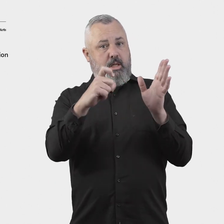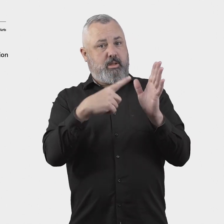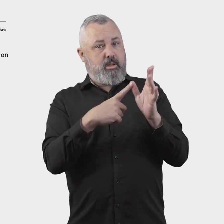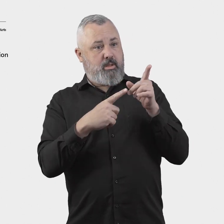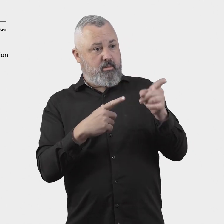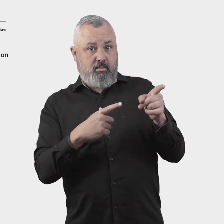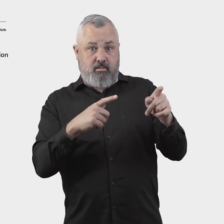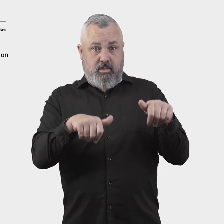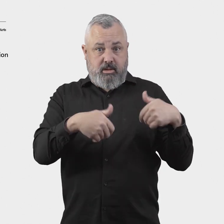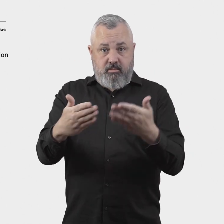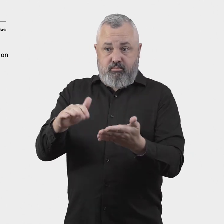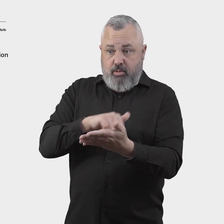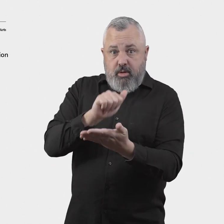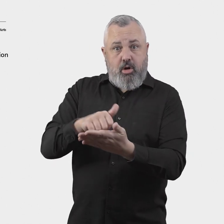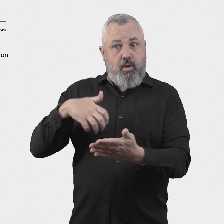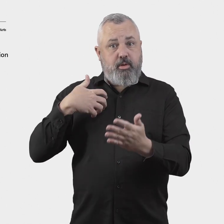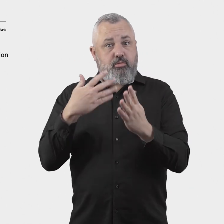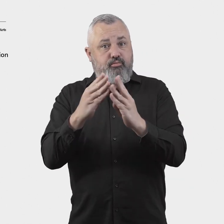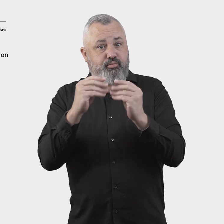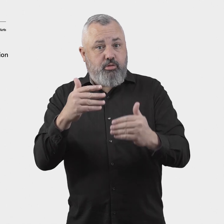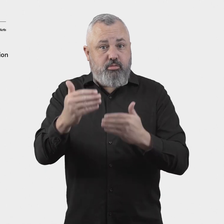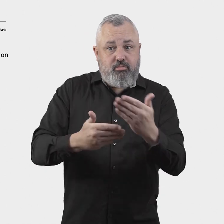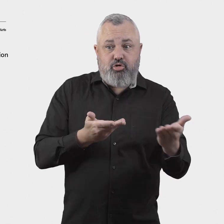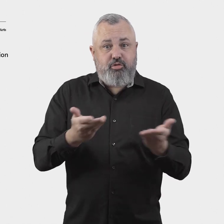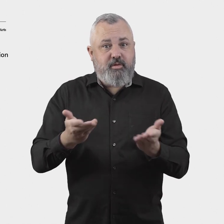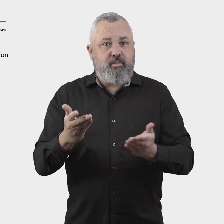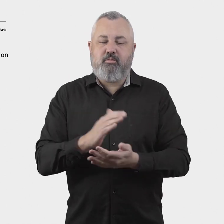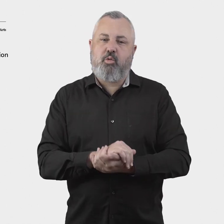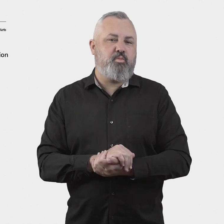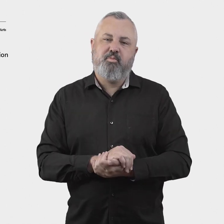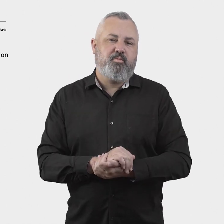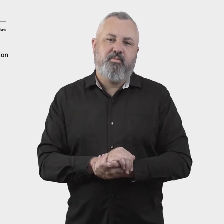delivered a sufficiently effective complaint resolution service.